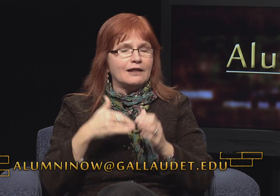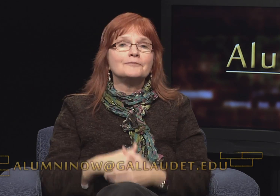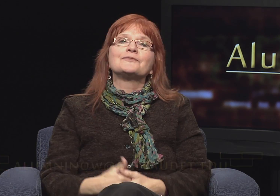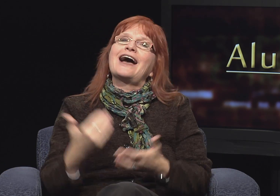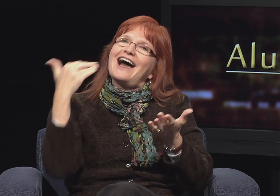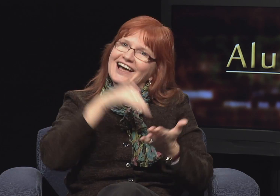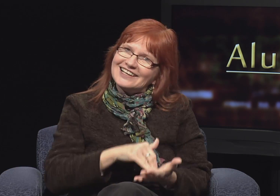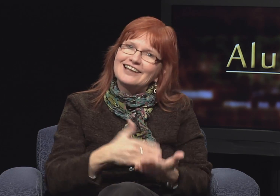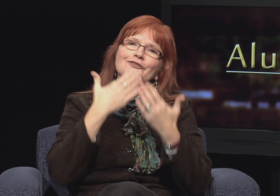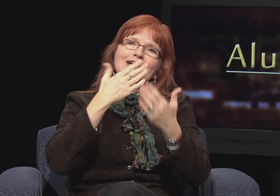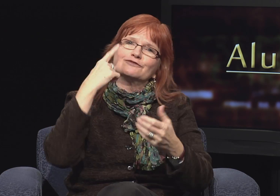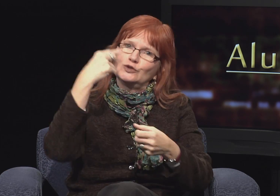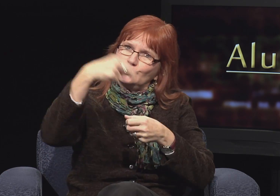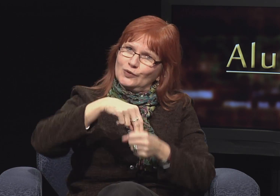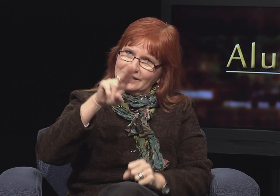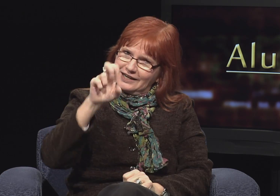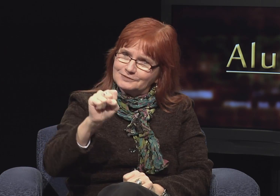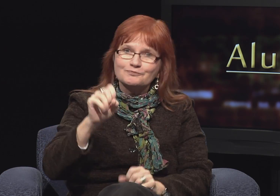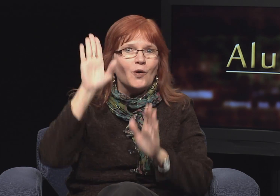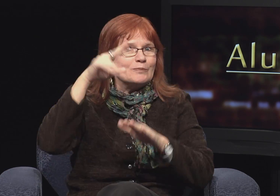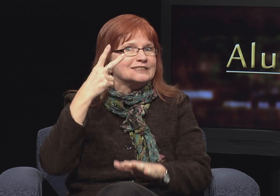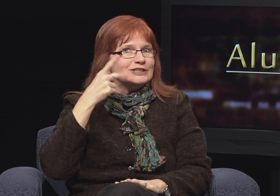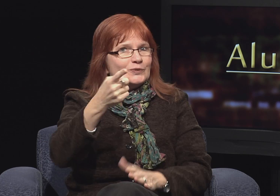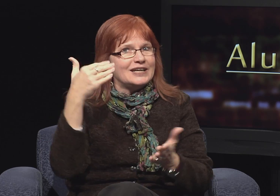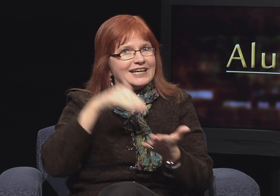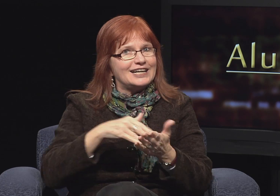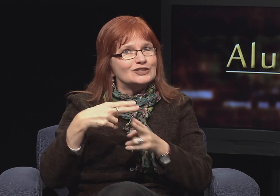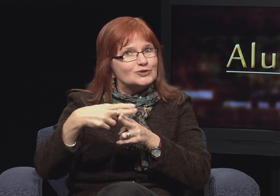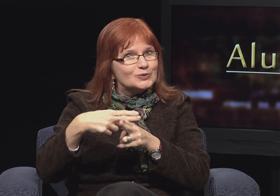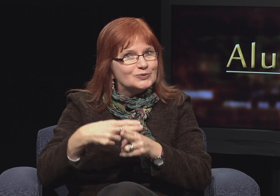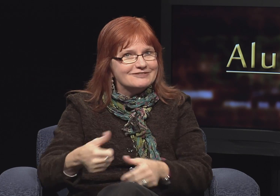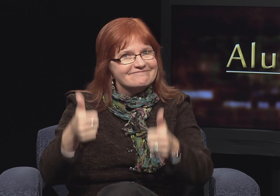Thank you for joining us and we hope to see you again soon.